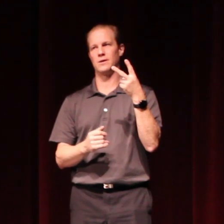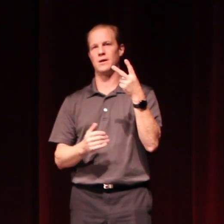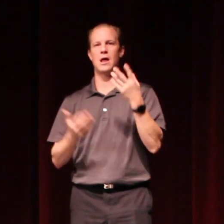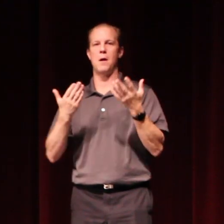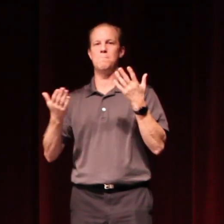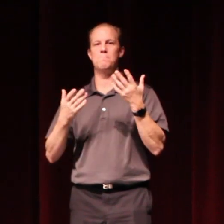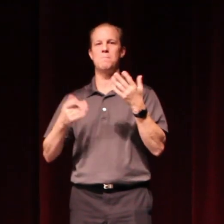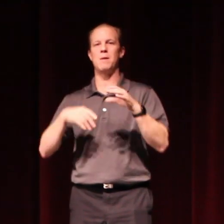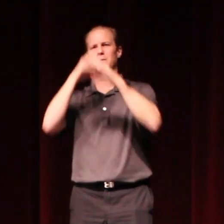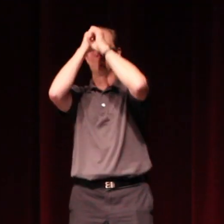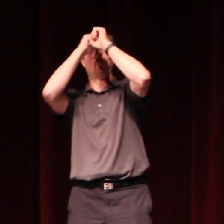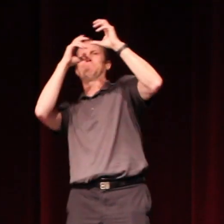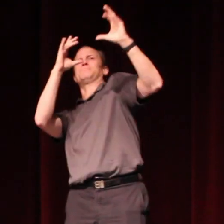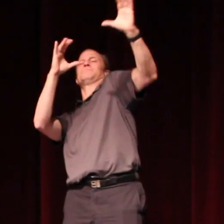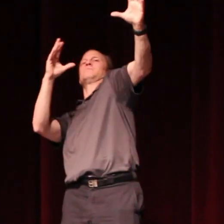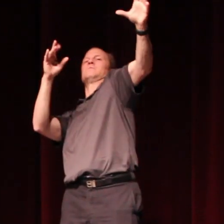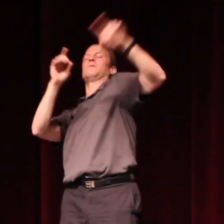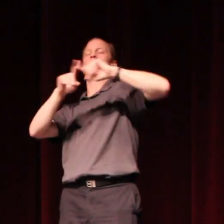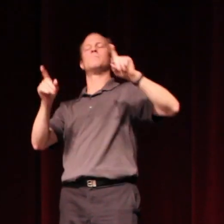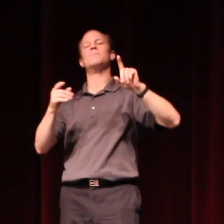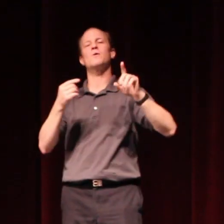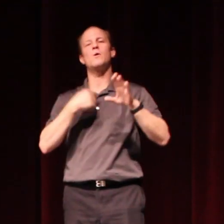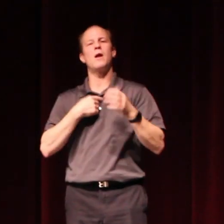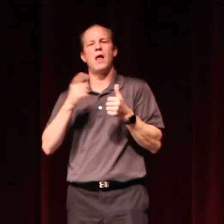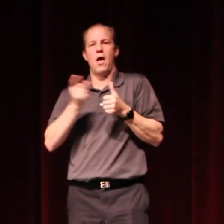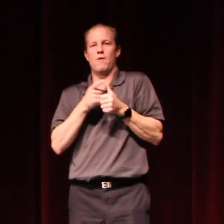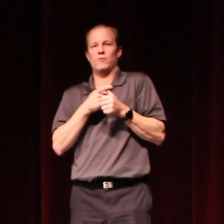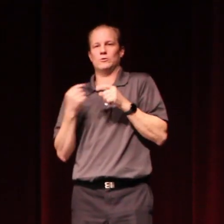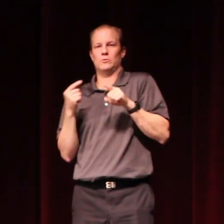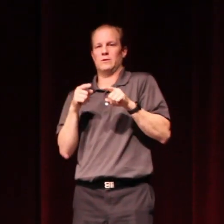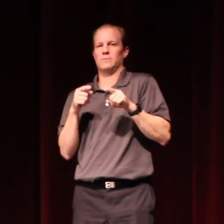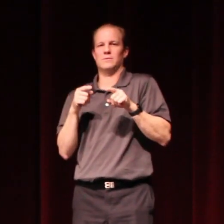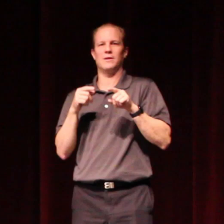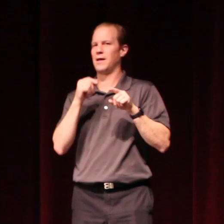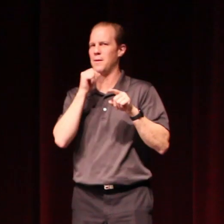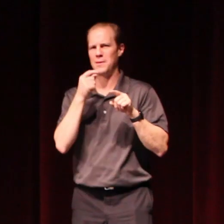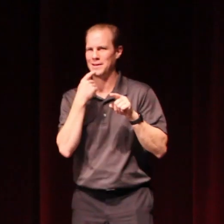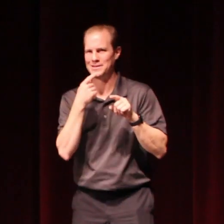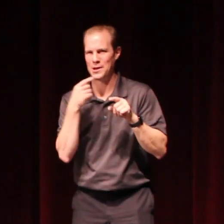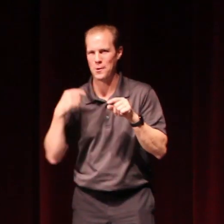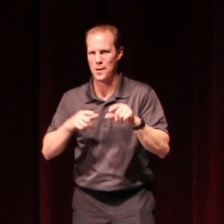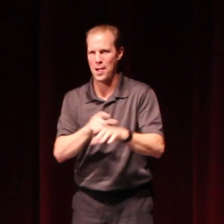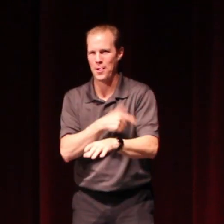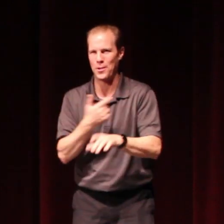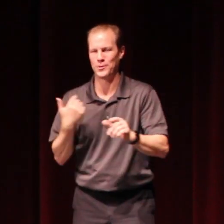but when I first went here, I don't want to say how long ago, we still had basketball,